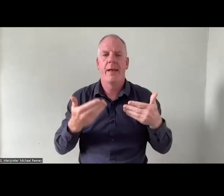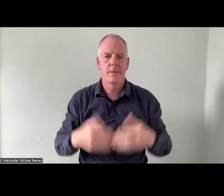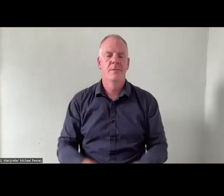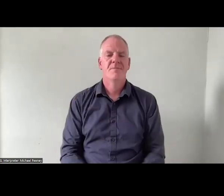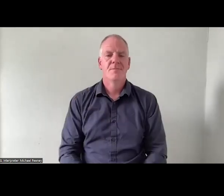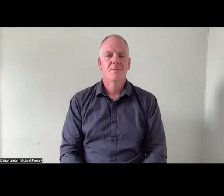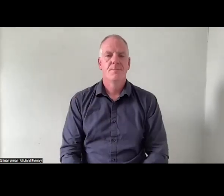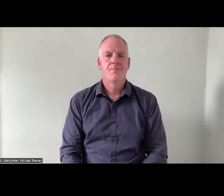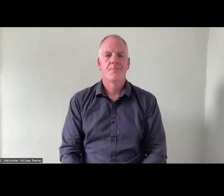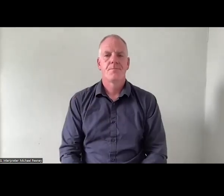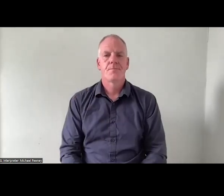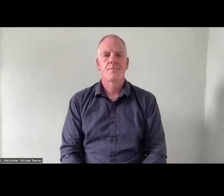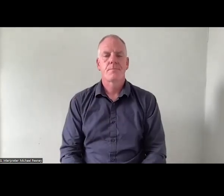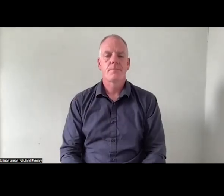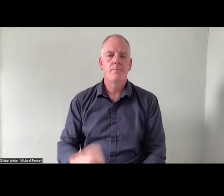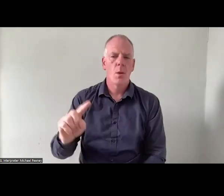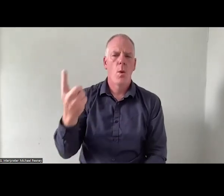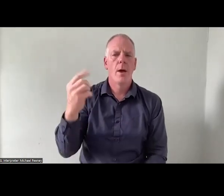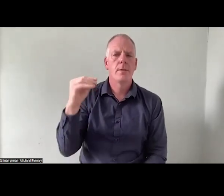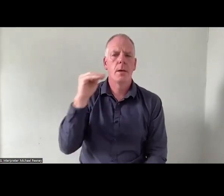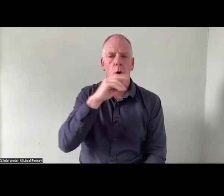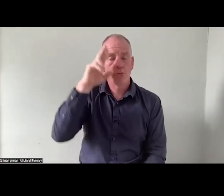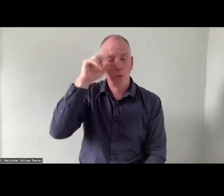And one of the important things about open access